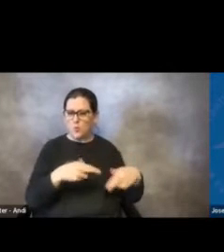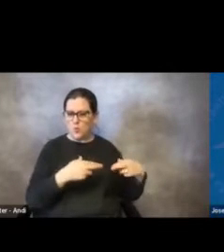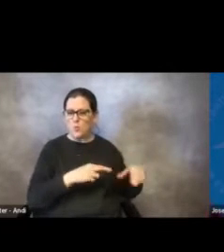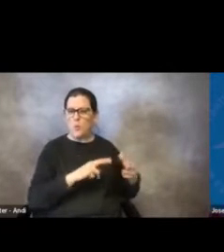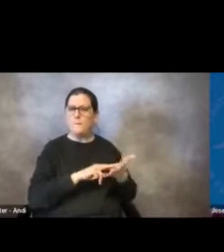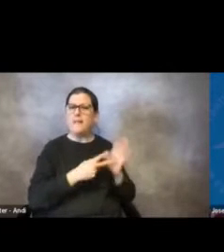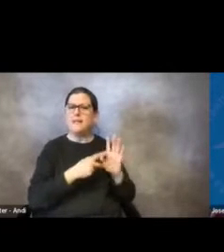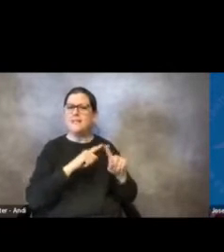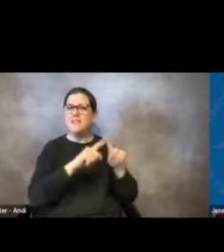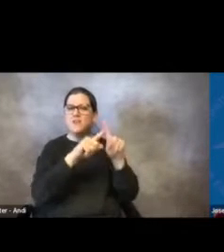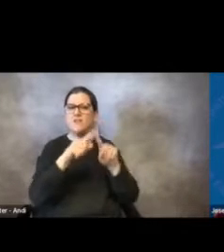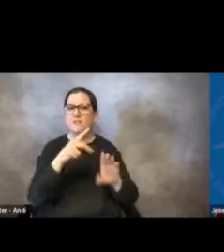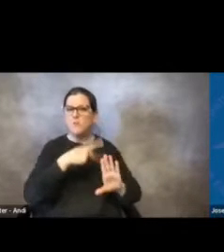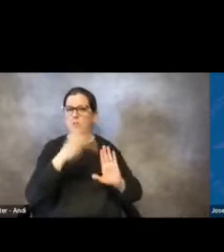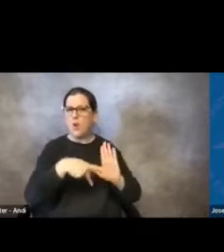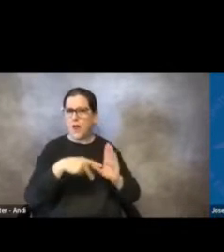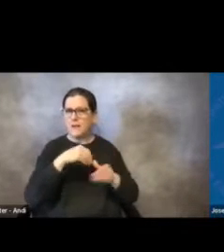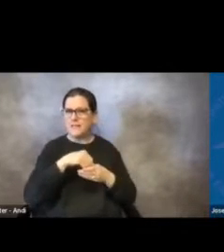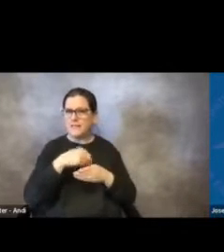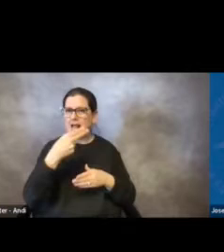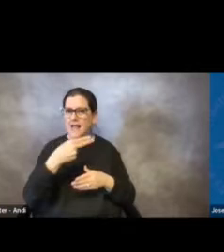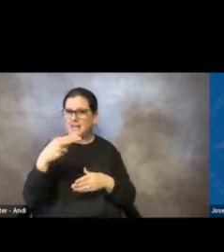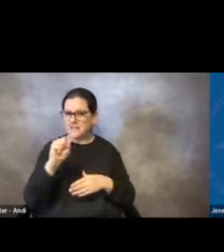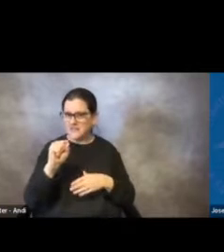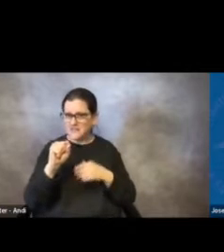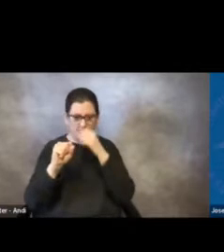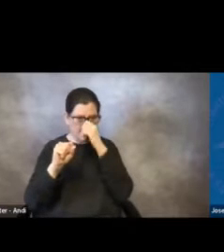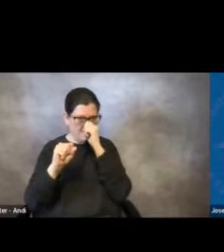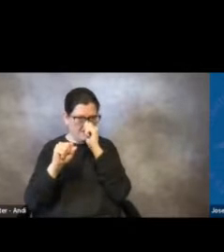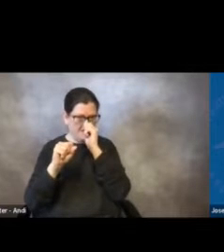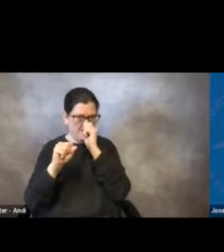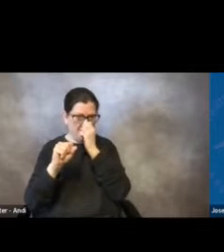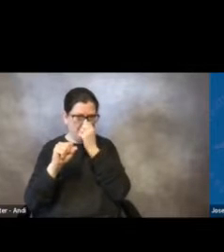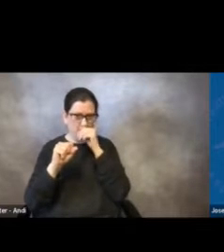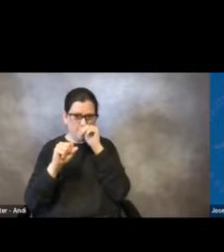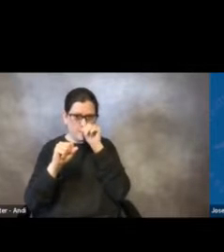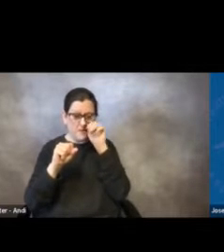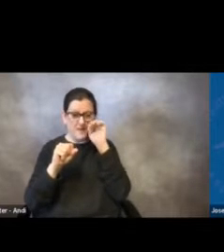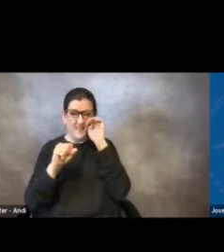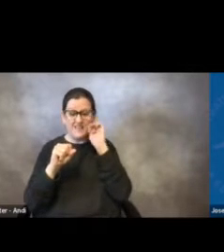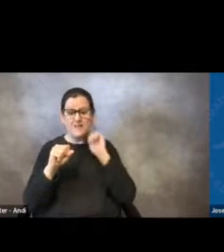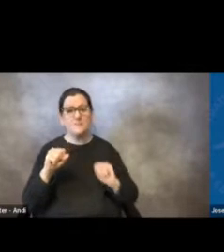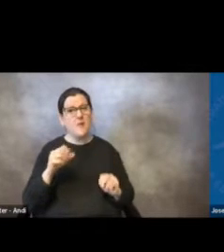within HHS, you may get a sense of where I'm heading with this. I would argue that human